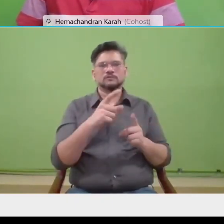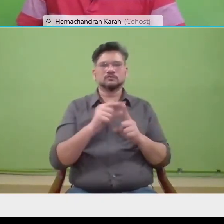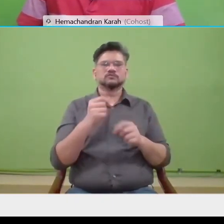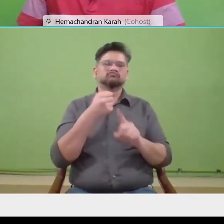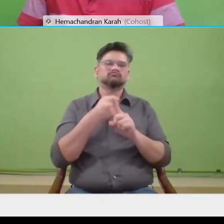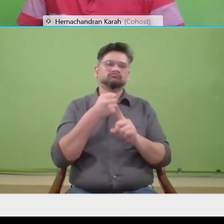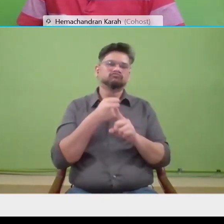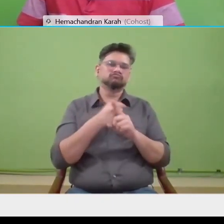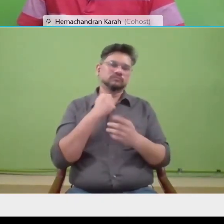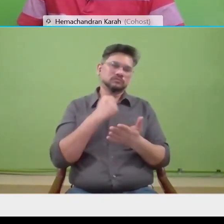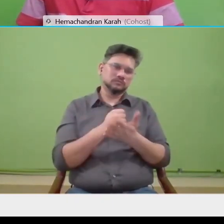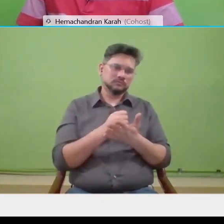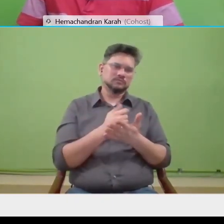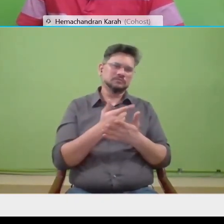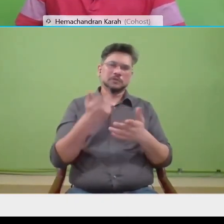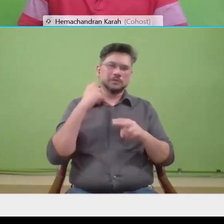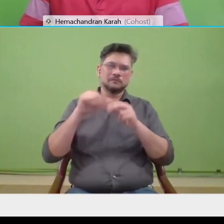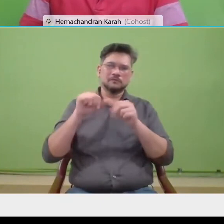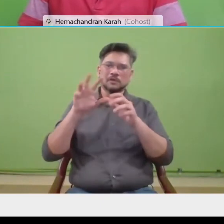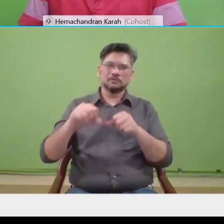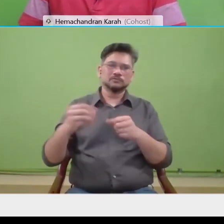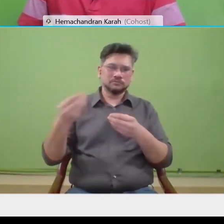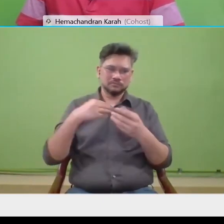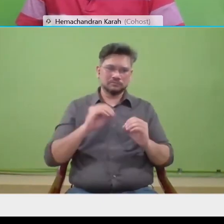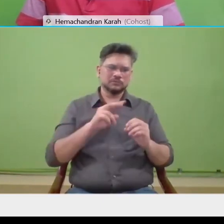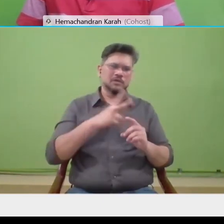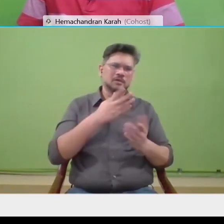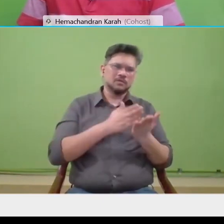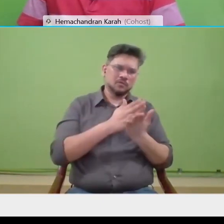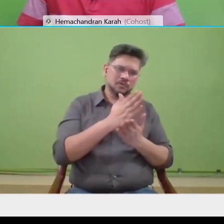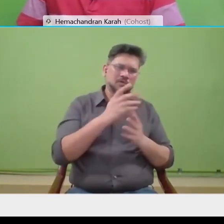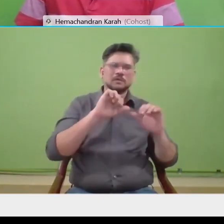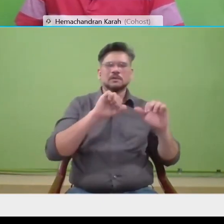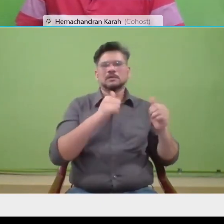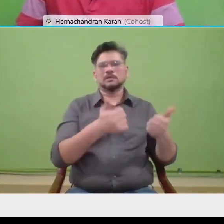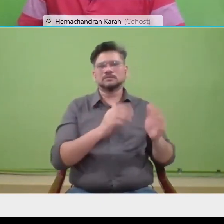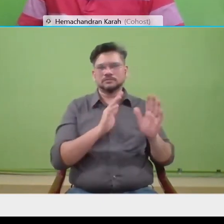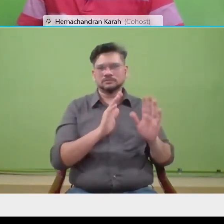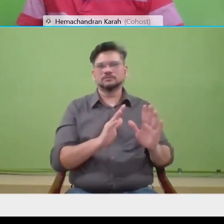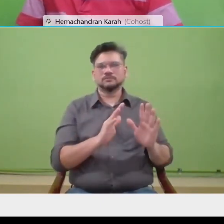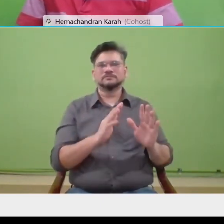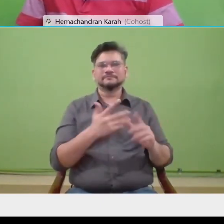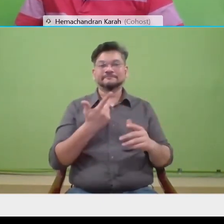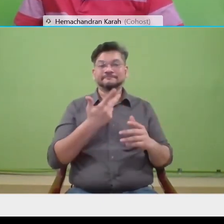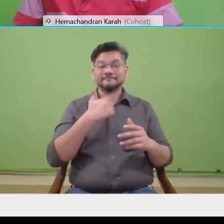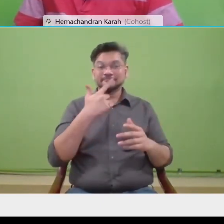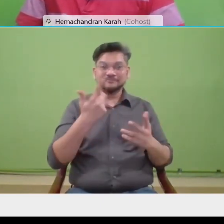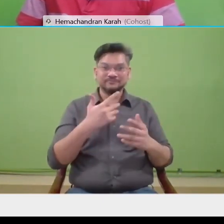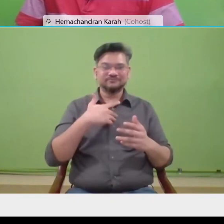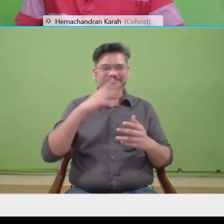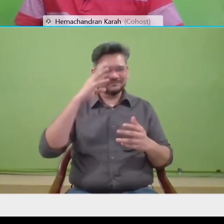accessibility and accommodation I am saying with fond remembrance of my accountancy classroom